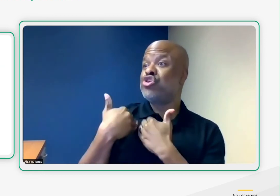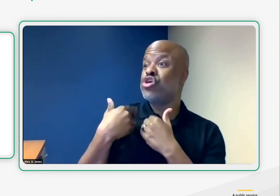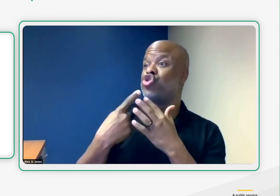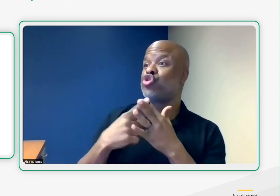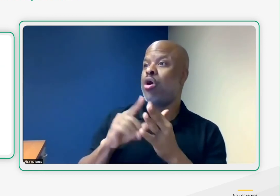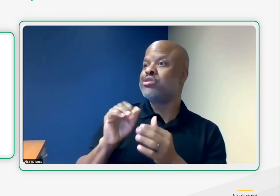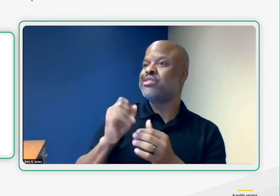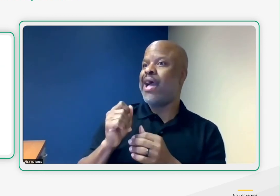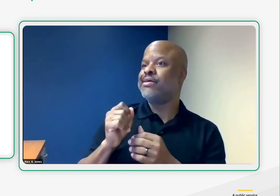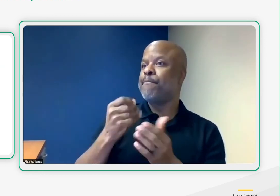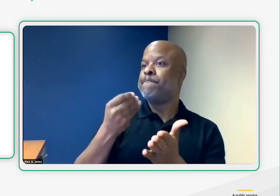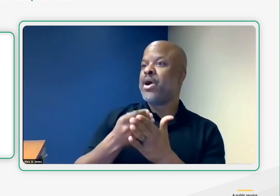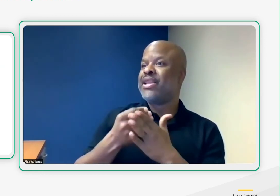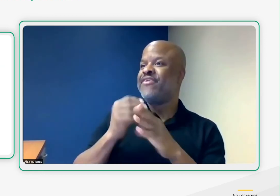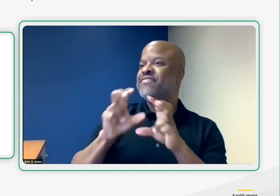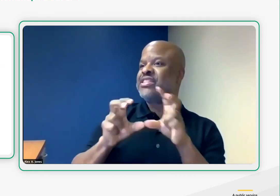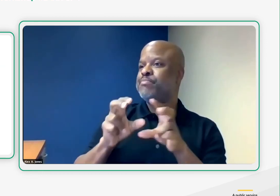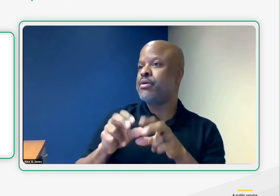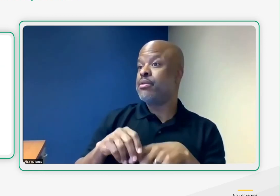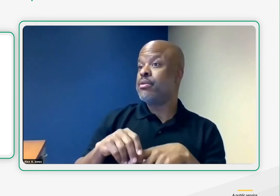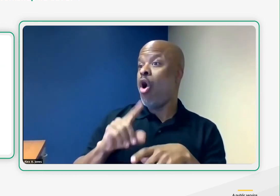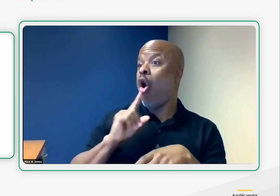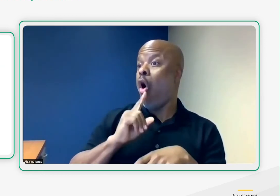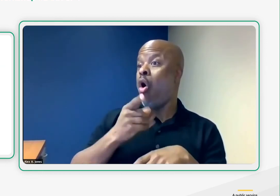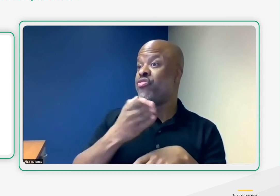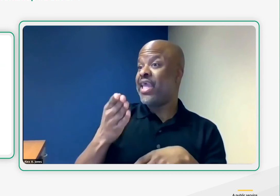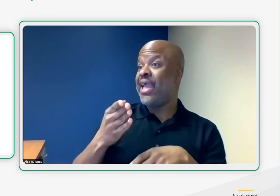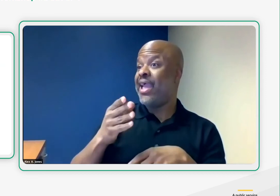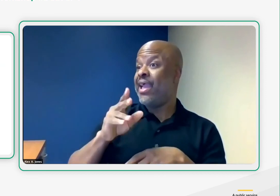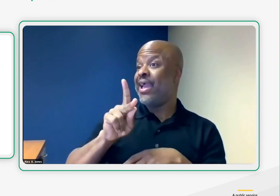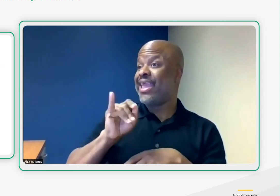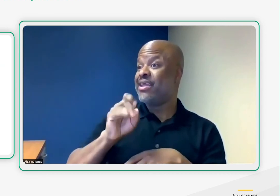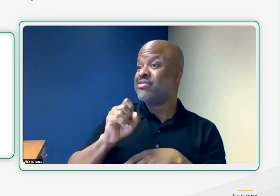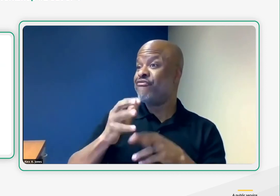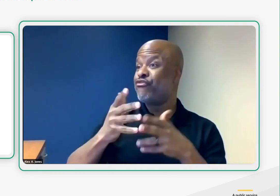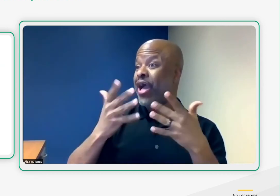So when do your financial obligations start, such as money investments?